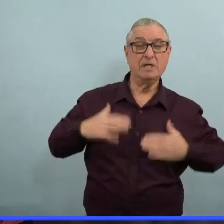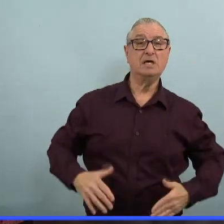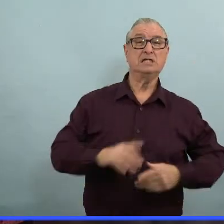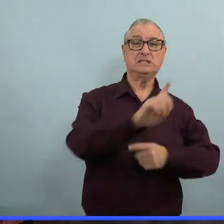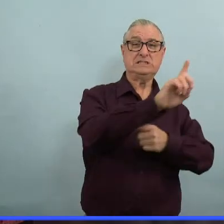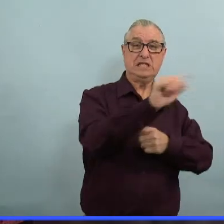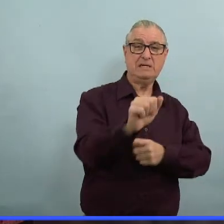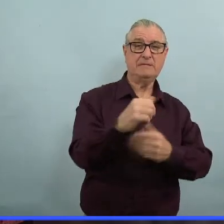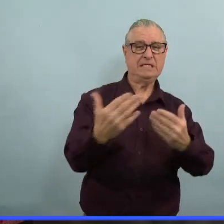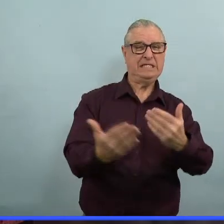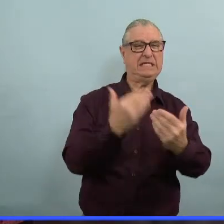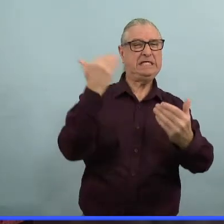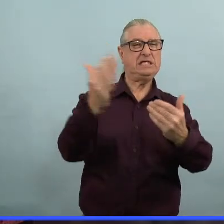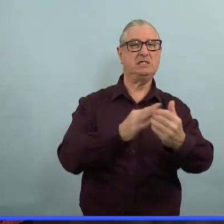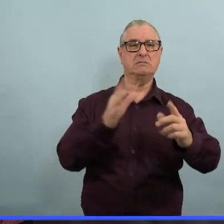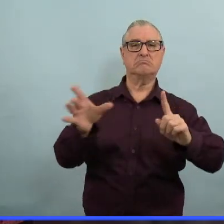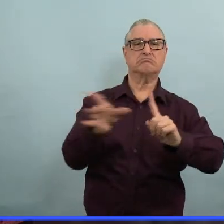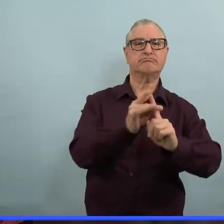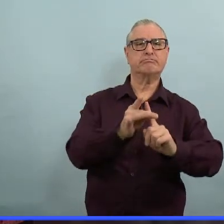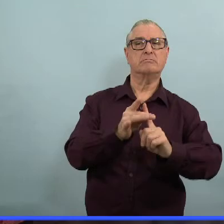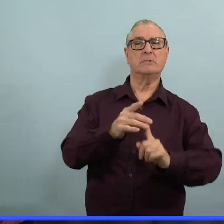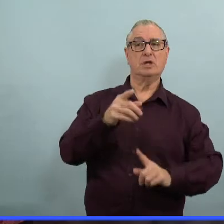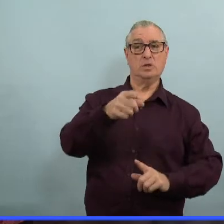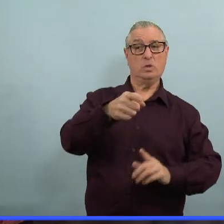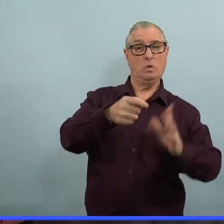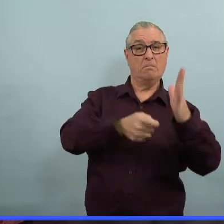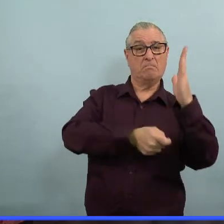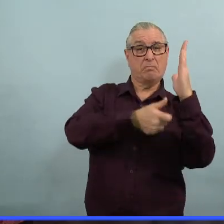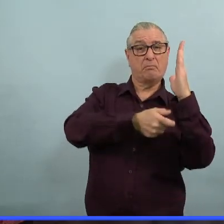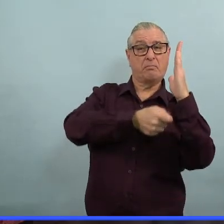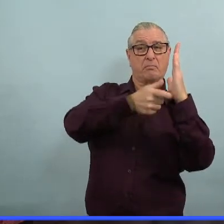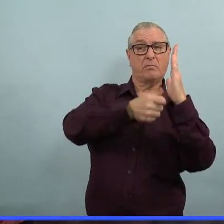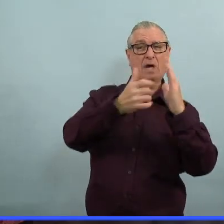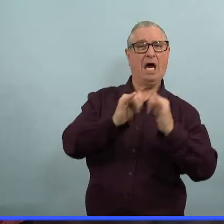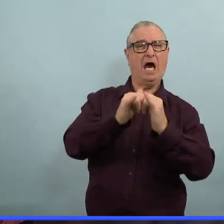you know with our hospital system i think what we're seeing and i'll ask brent to maybe comment